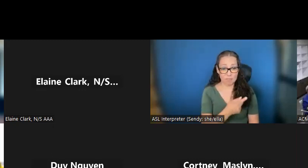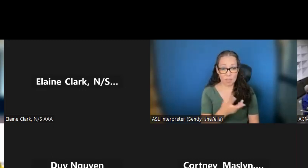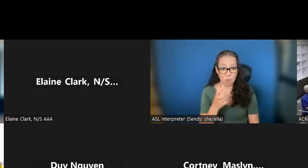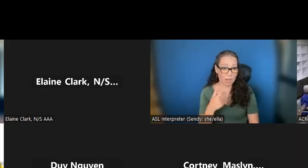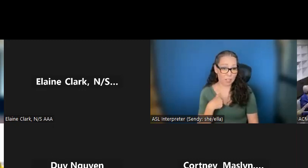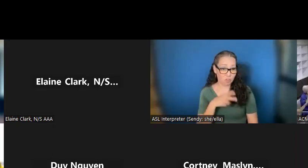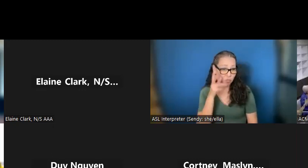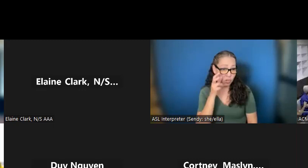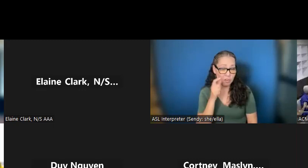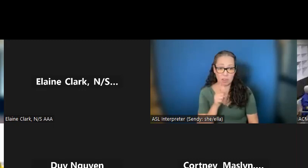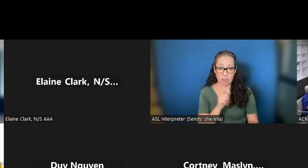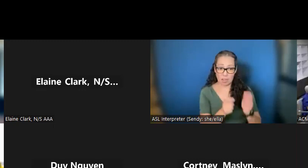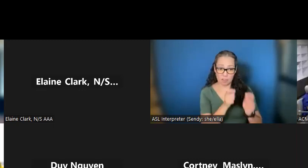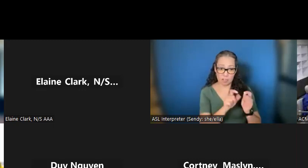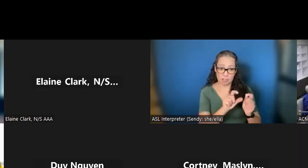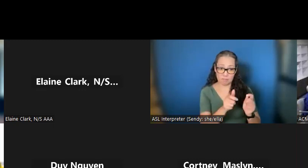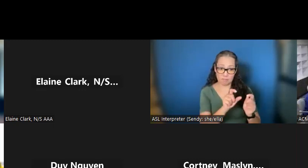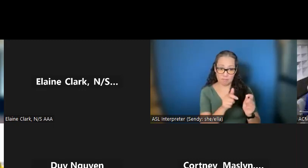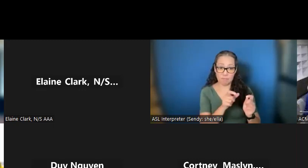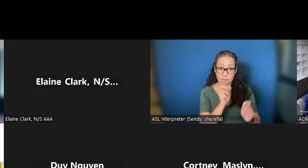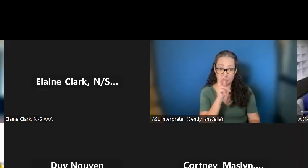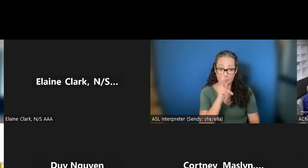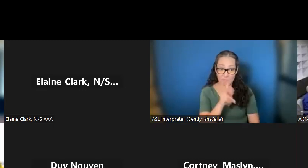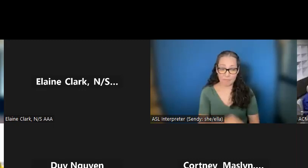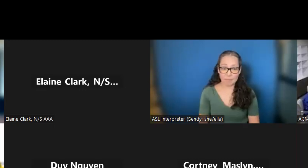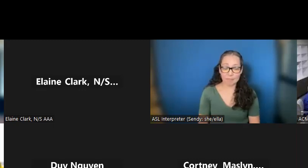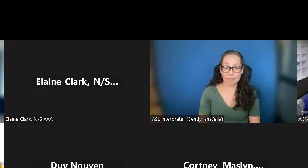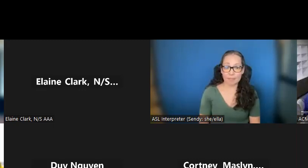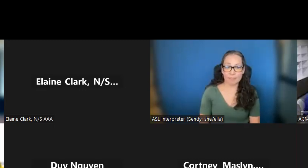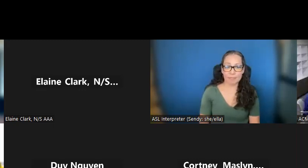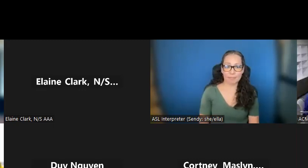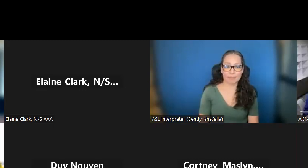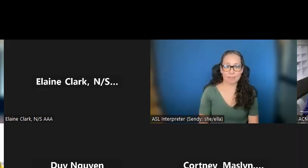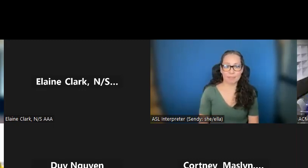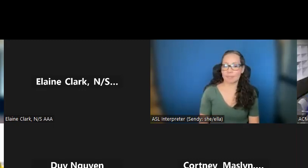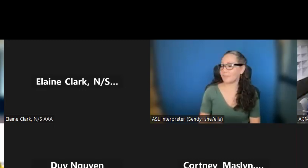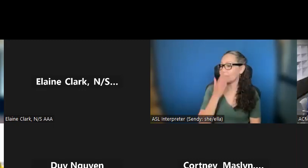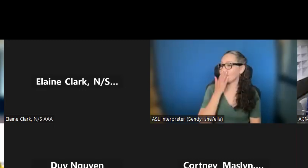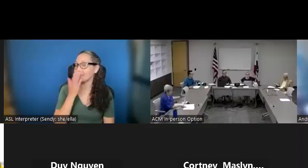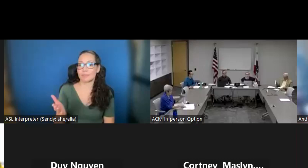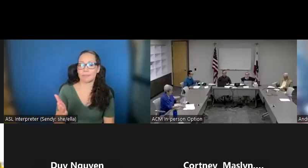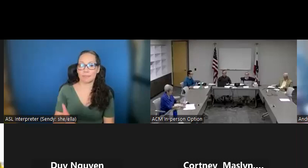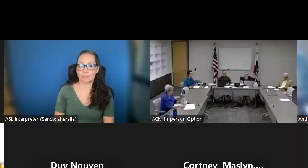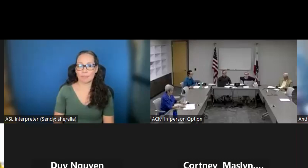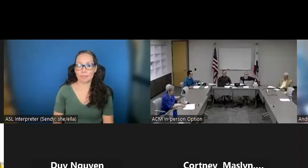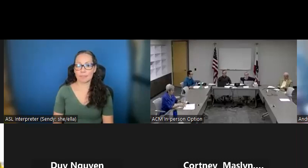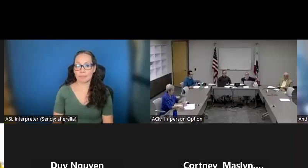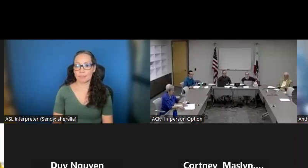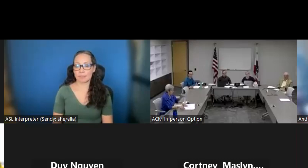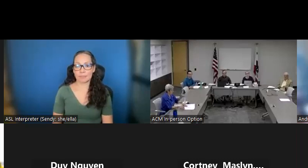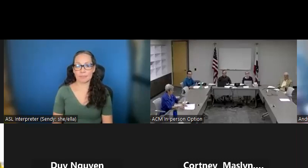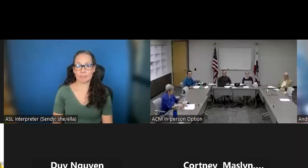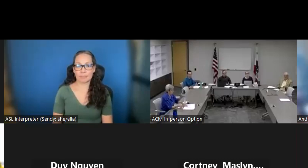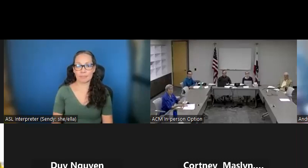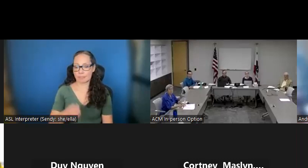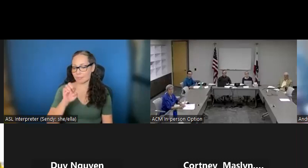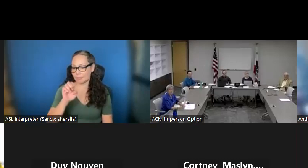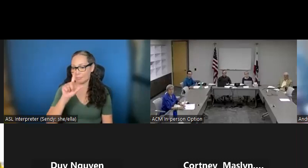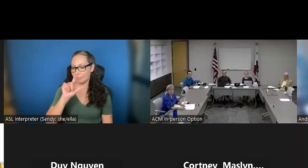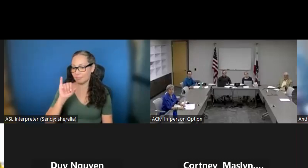we need need to adjust that a little bit thank you thank you Elaine thank you I'm looking at